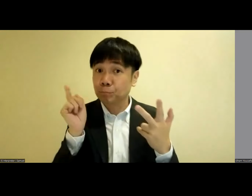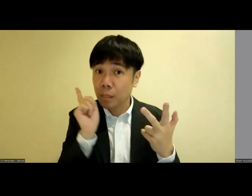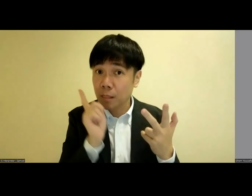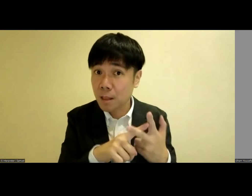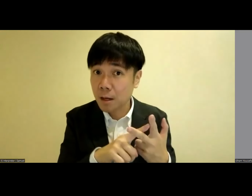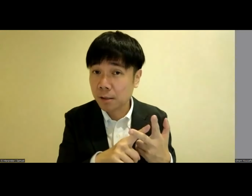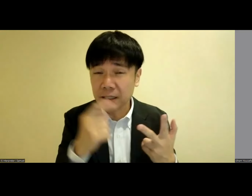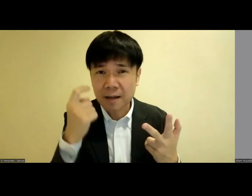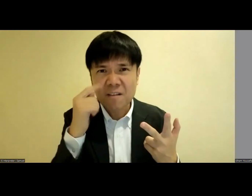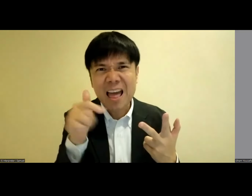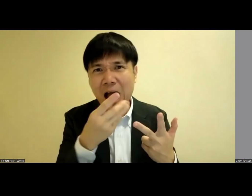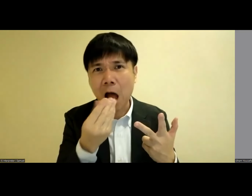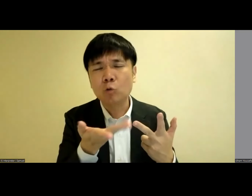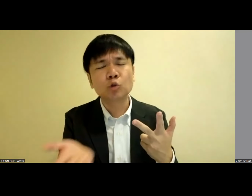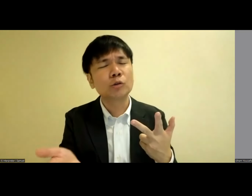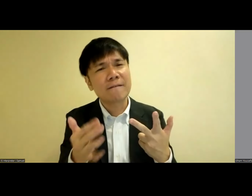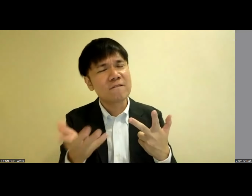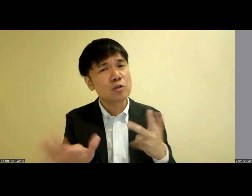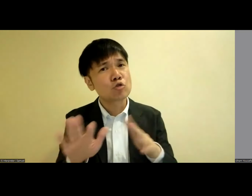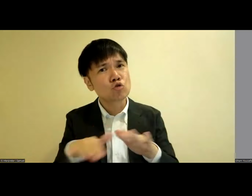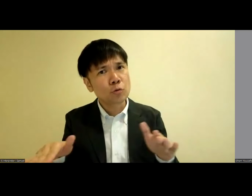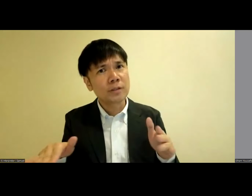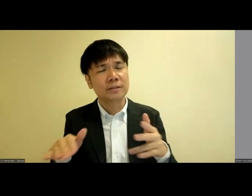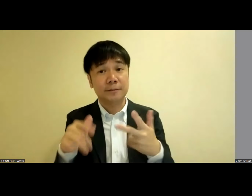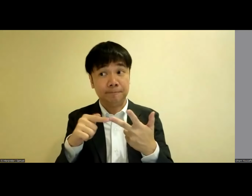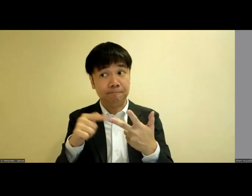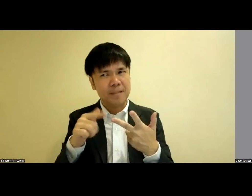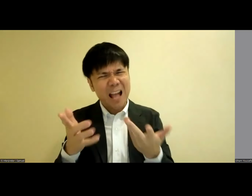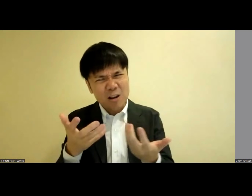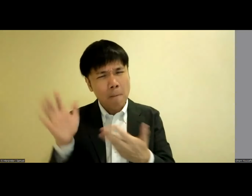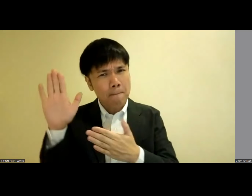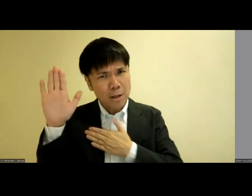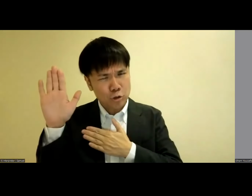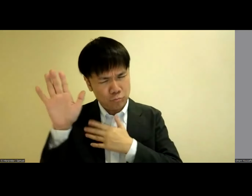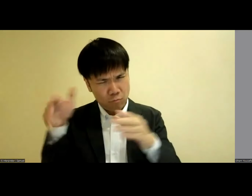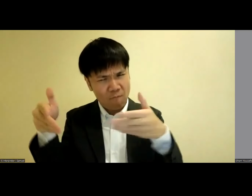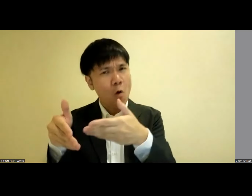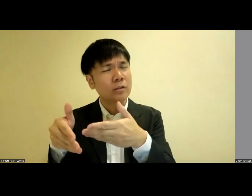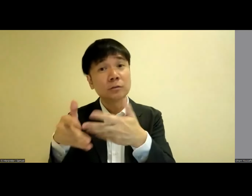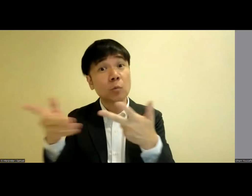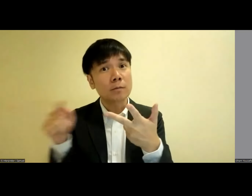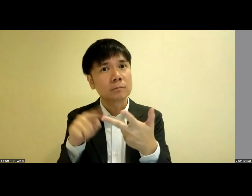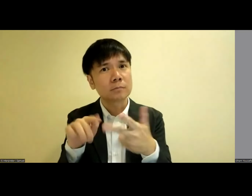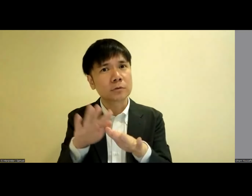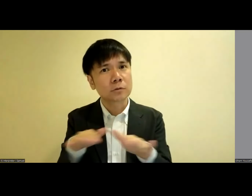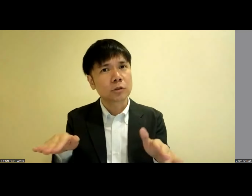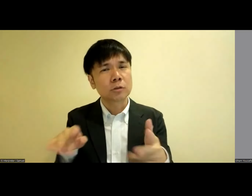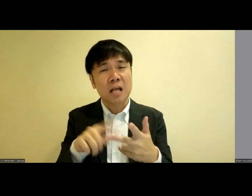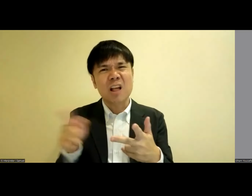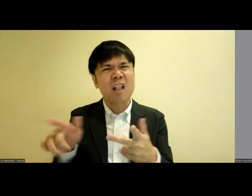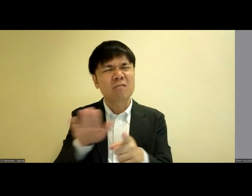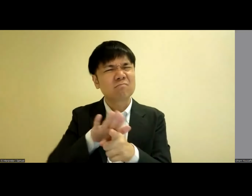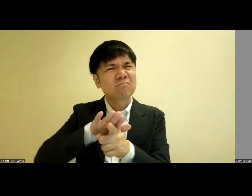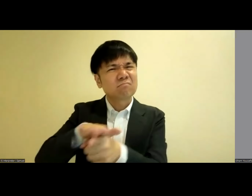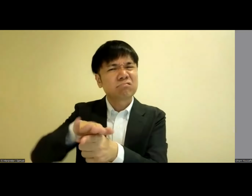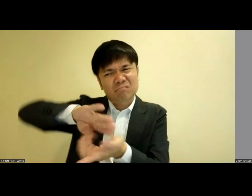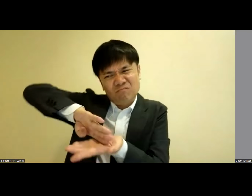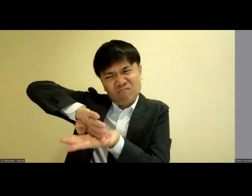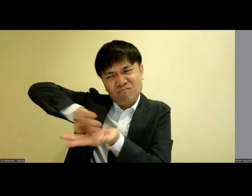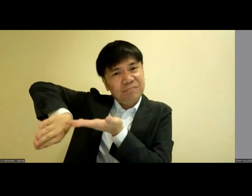whether it is to women or what type of disability, just the fact you have a disability, just